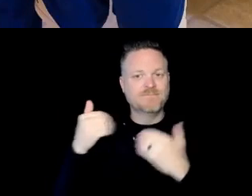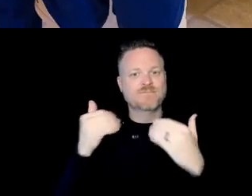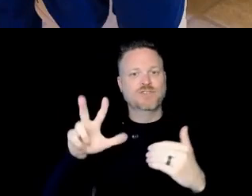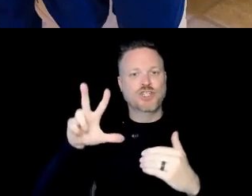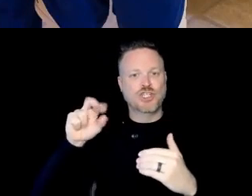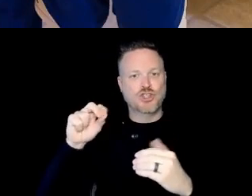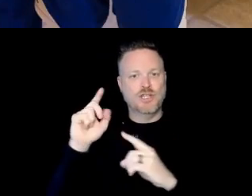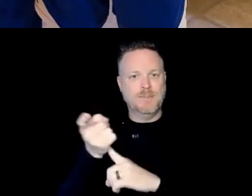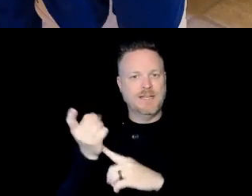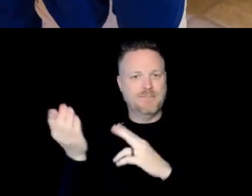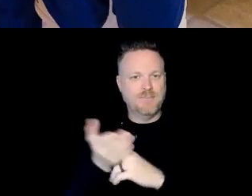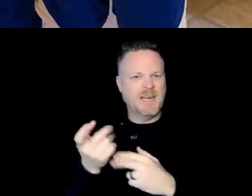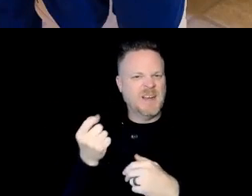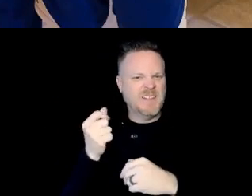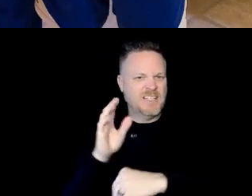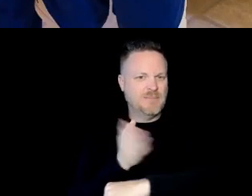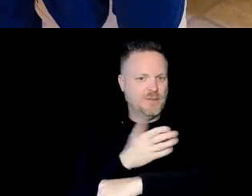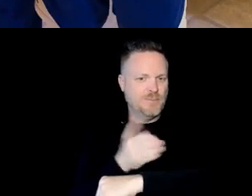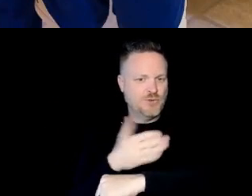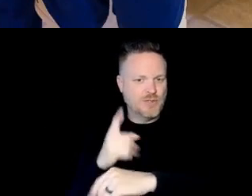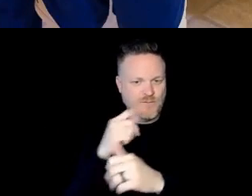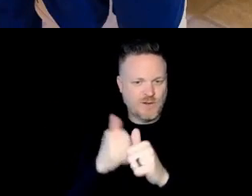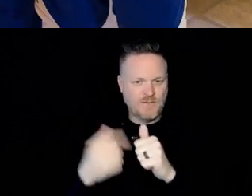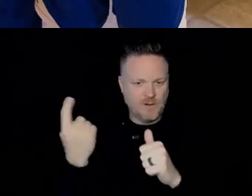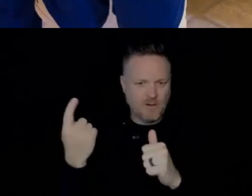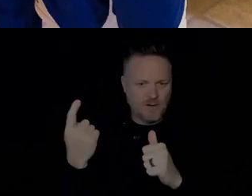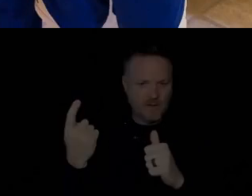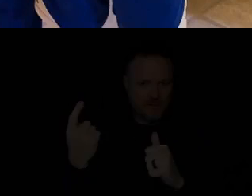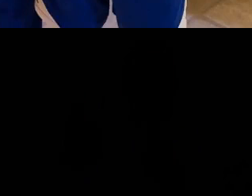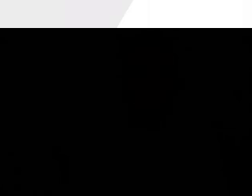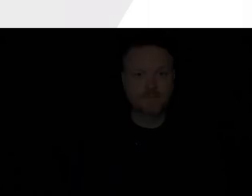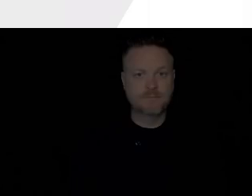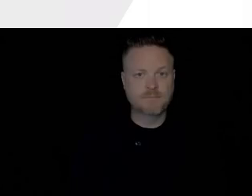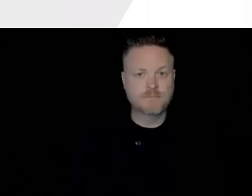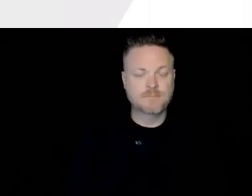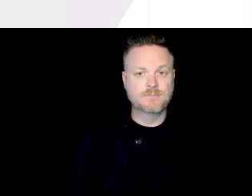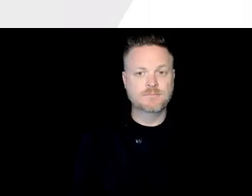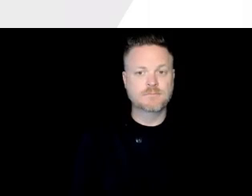little bit of music for everybody in that time. We'll come back five minutes before the hour. [ The webinar adjourned at 2:26 p.m. ] If folks want to start